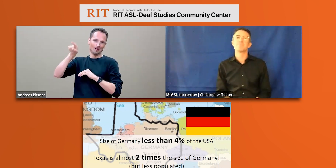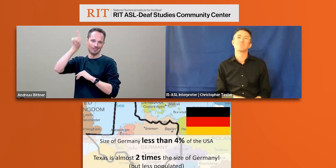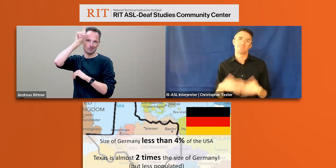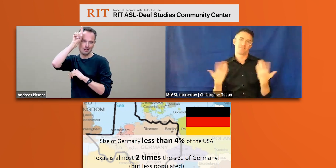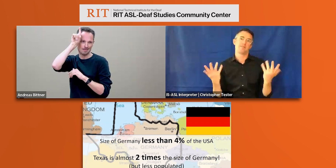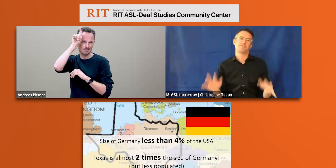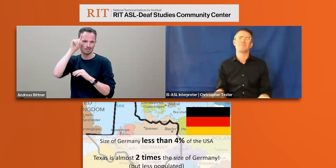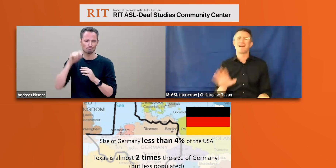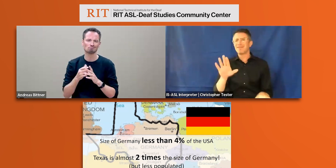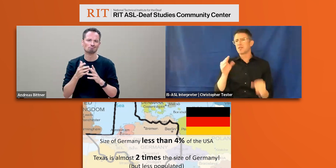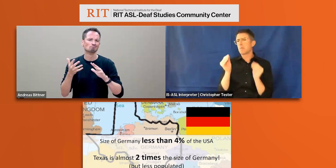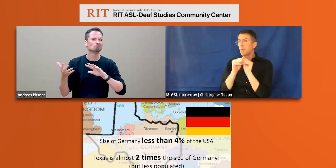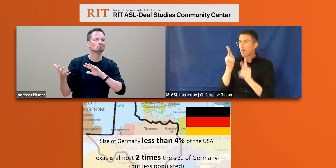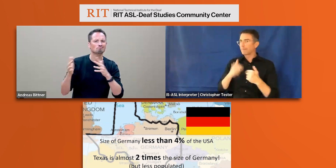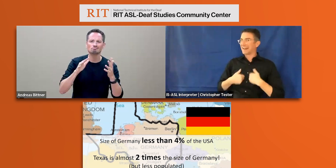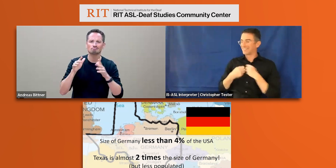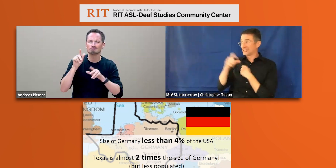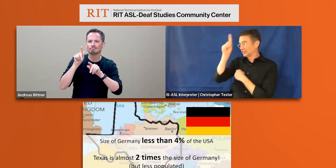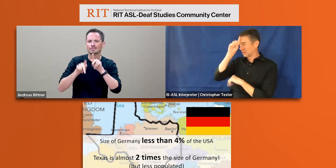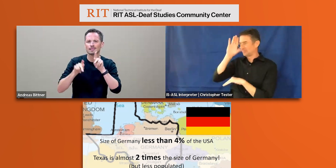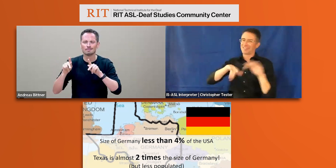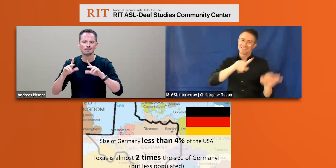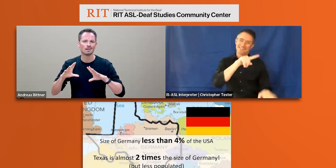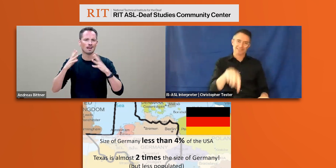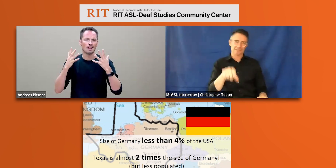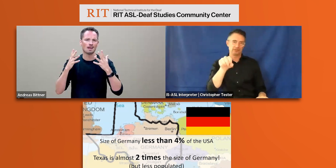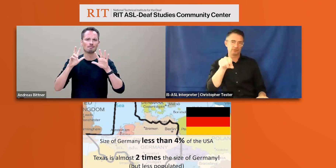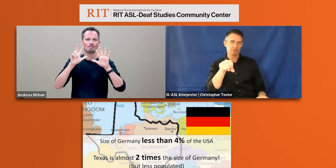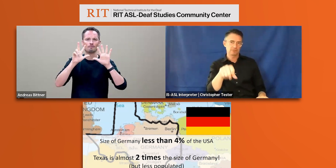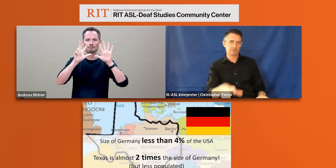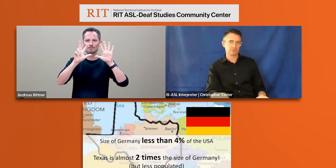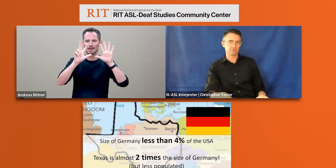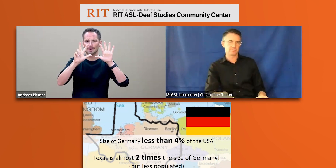The size of Texas in square footage and square mileage